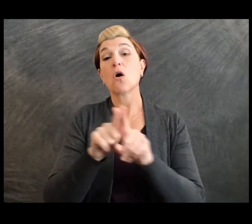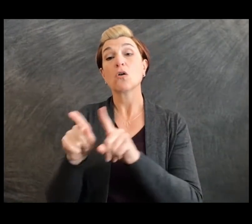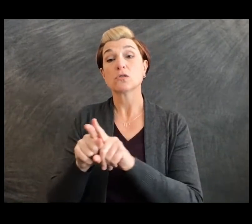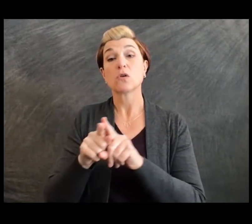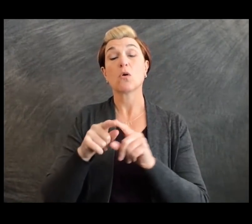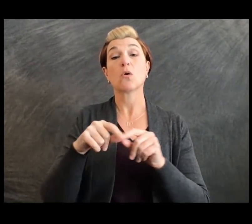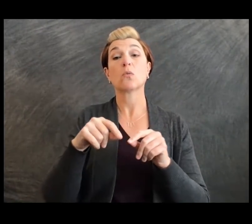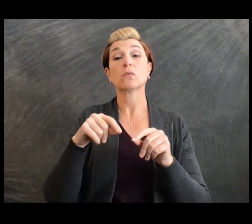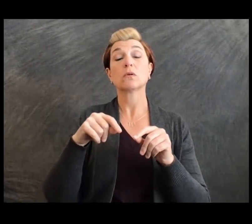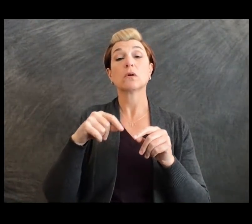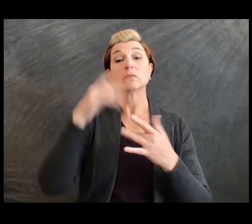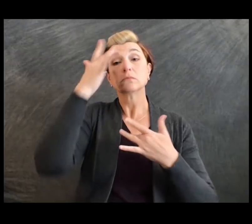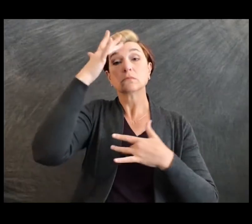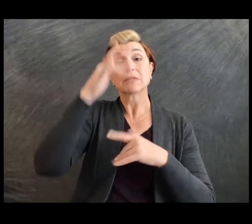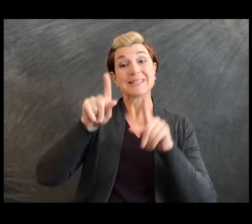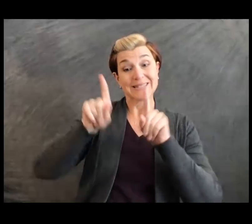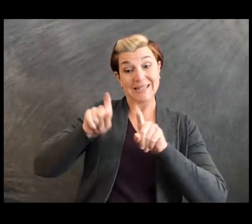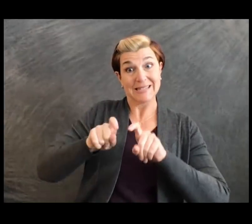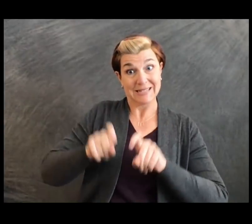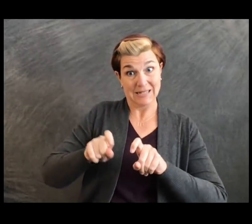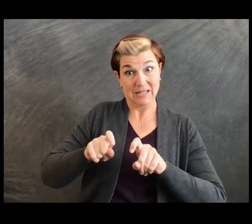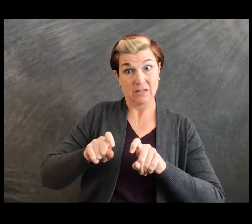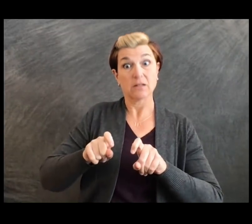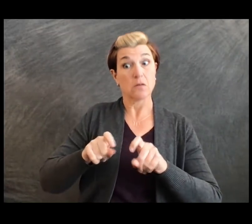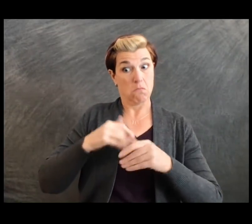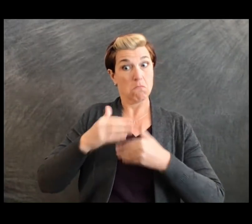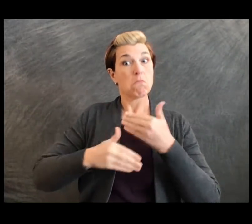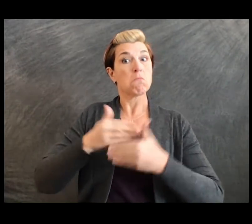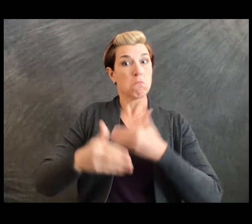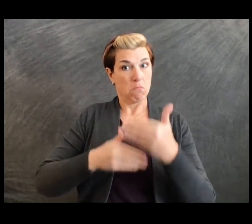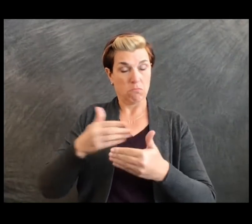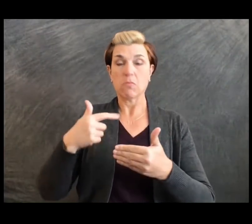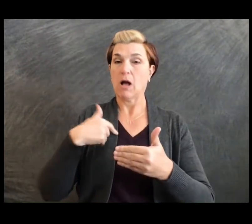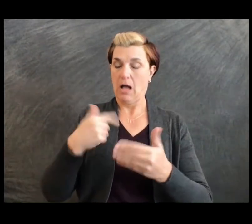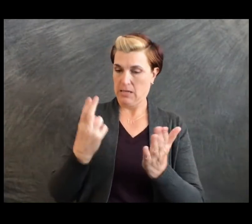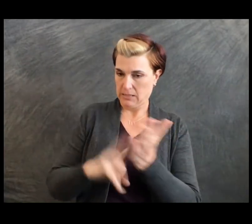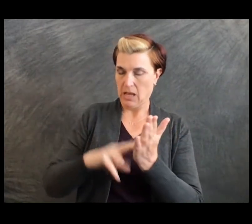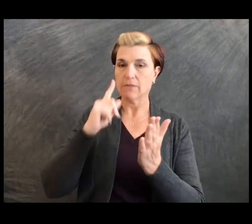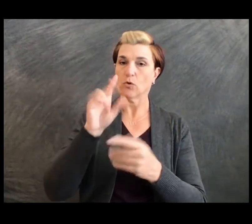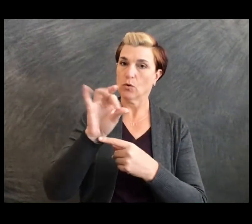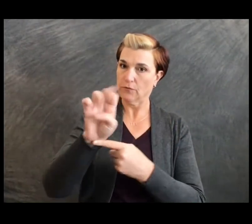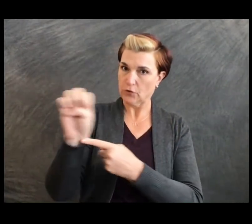the Admiral will speak to that along with Tony we're working quickly to pass